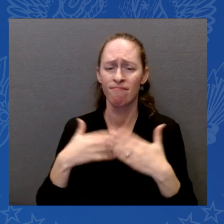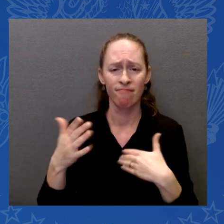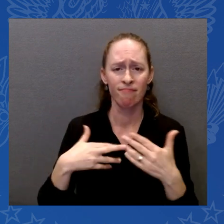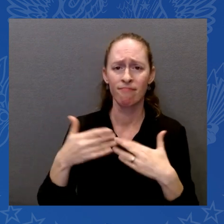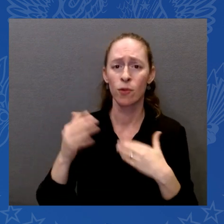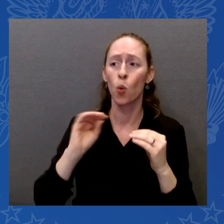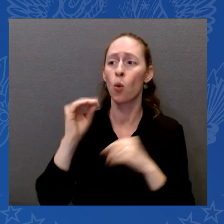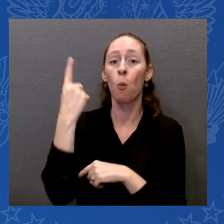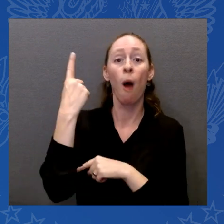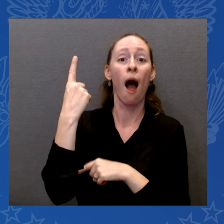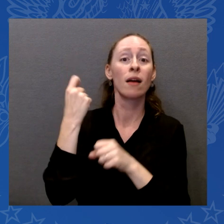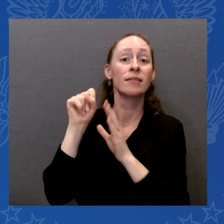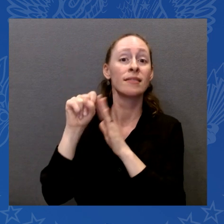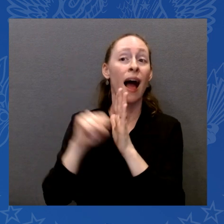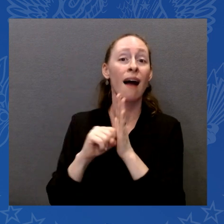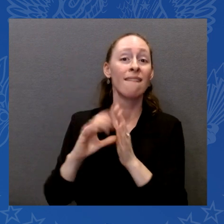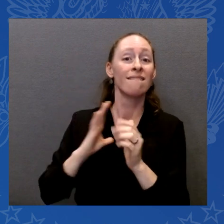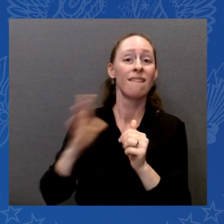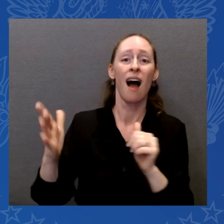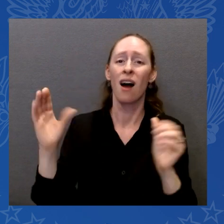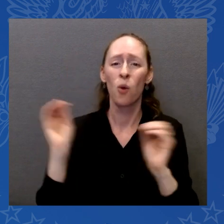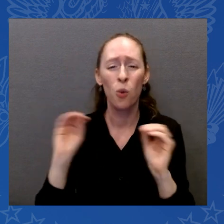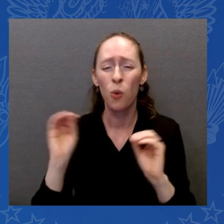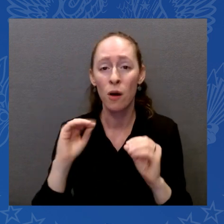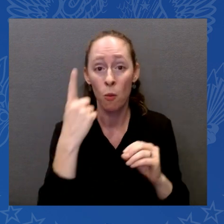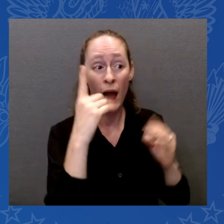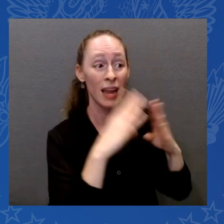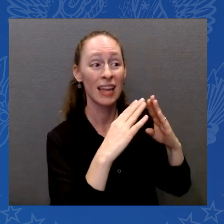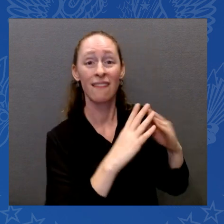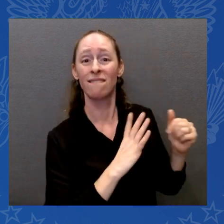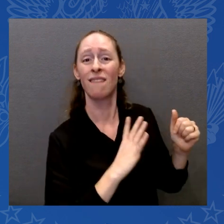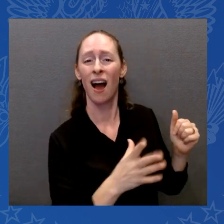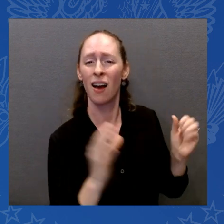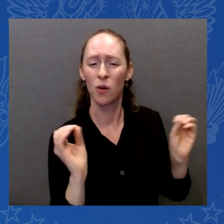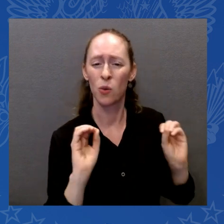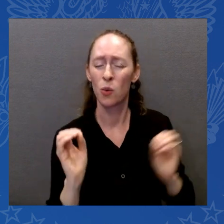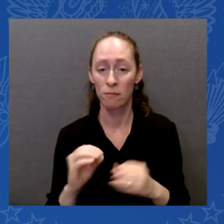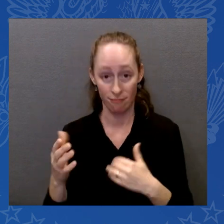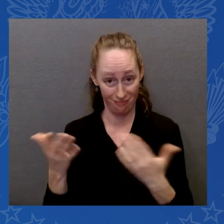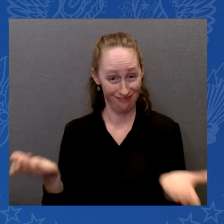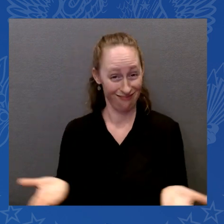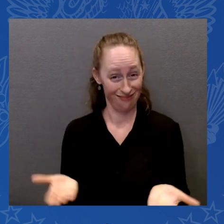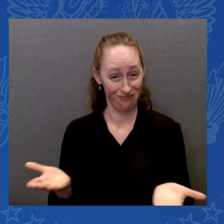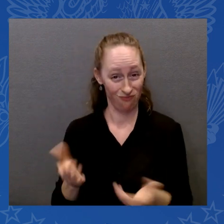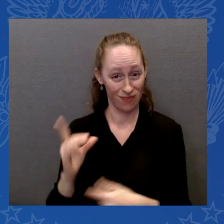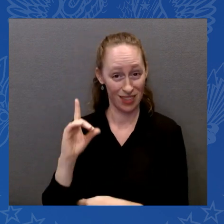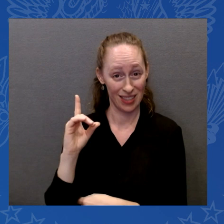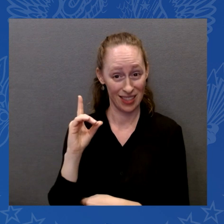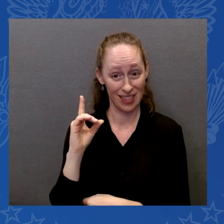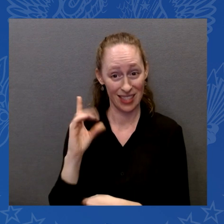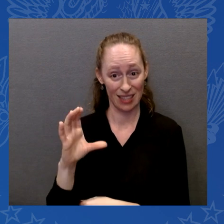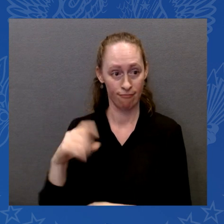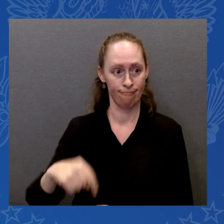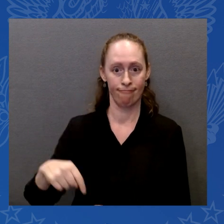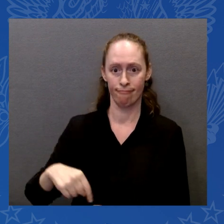Even here in the district especially. Here in the district because we lack home rule,